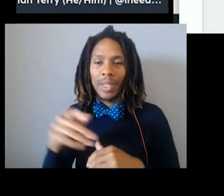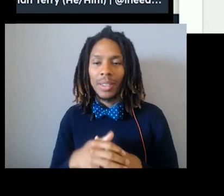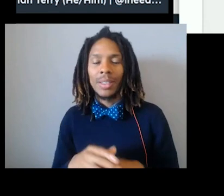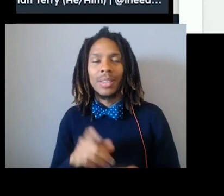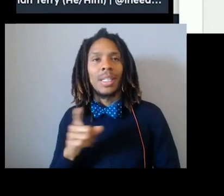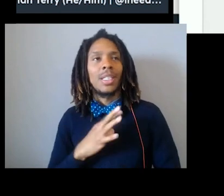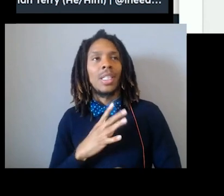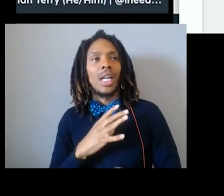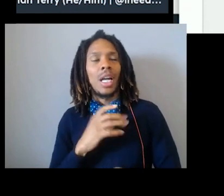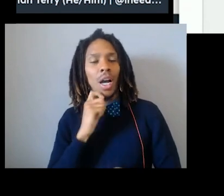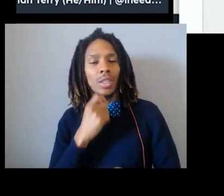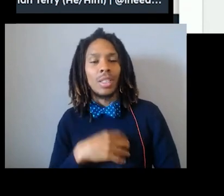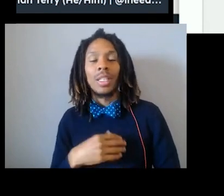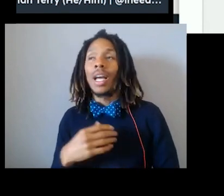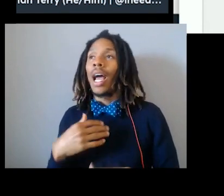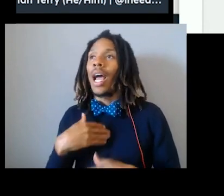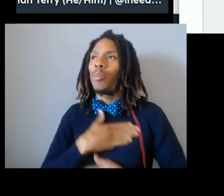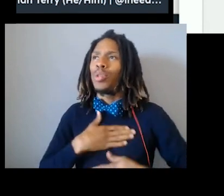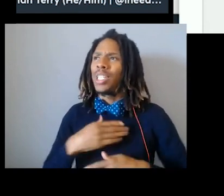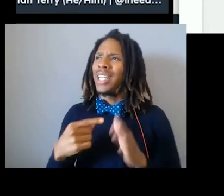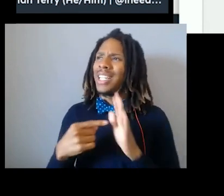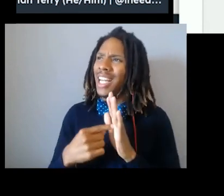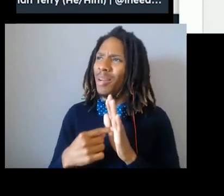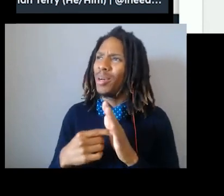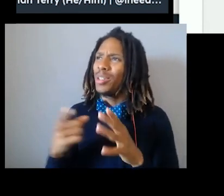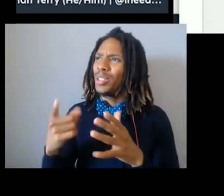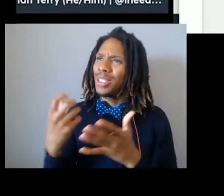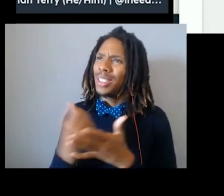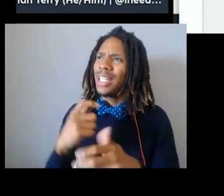I really appreciate the demo man, and you spending time to show us how all this works.